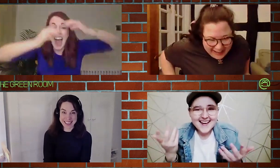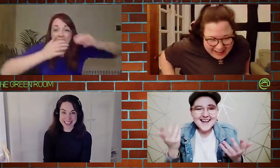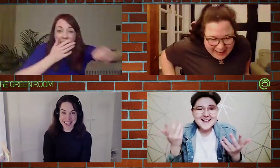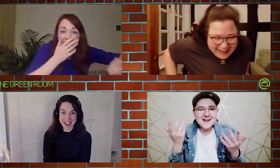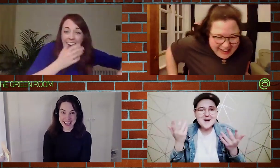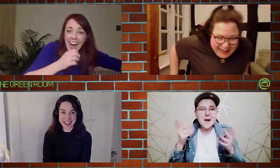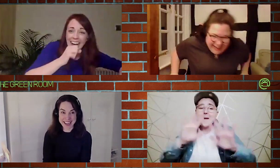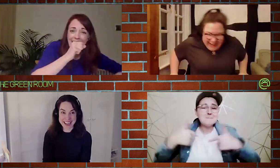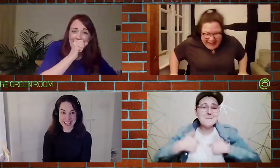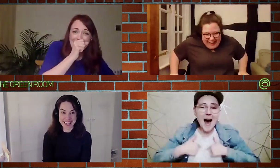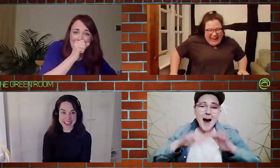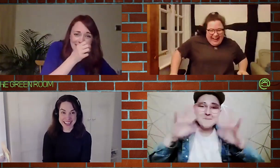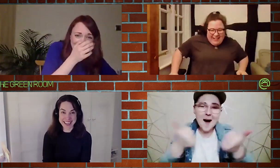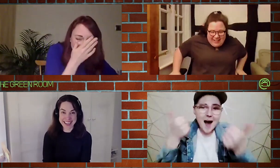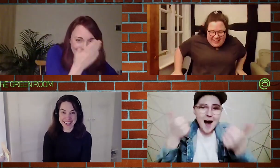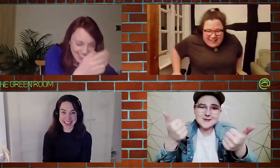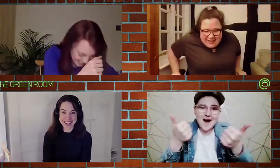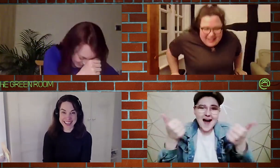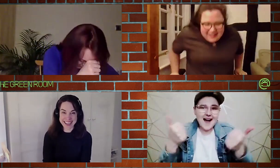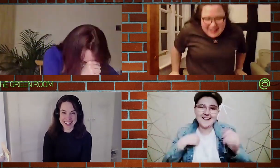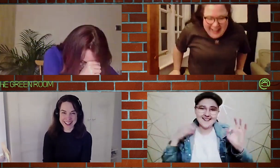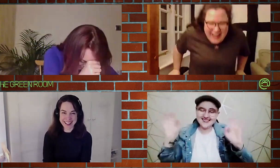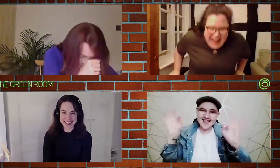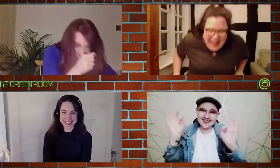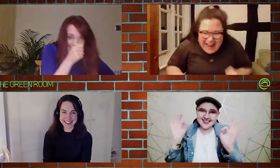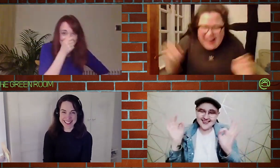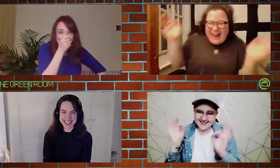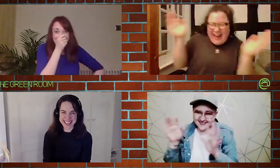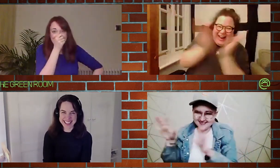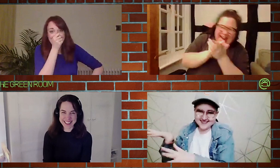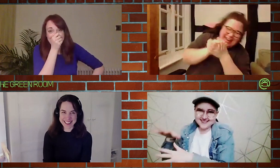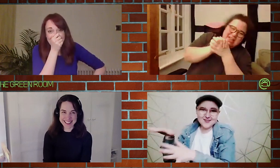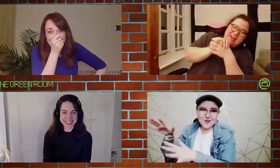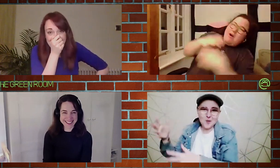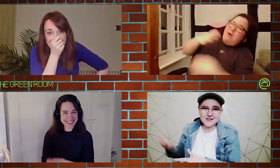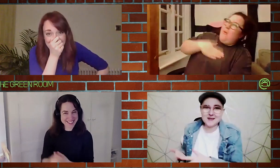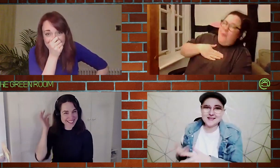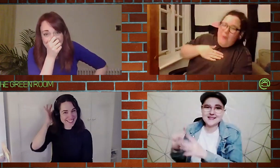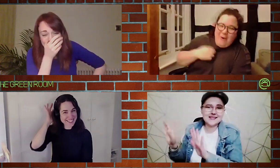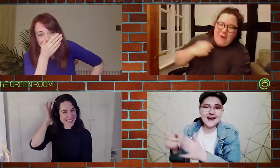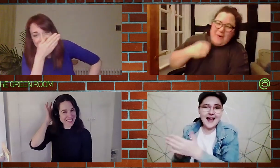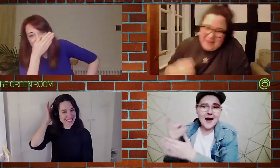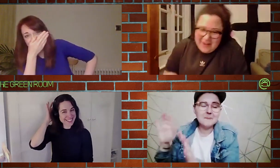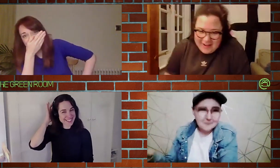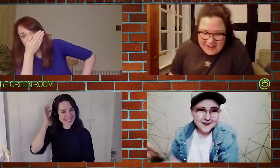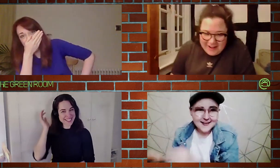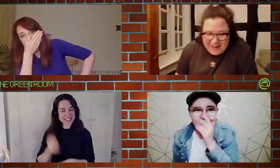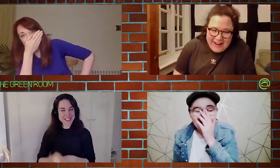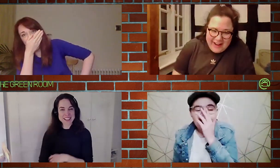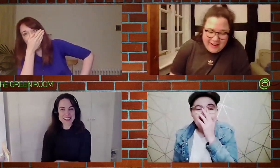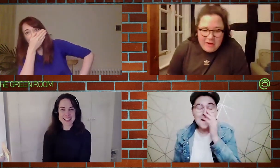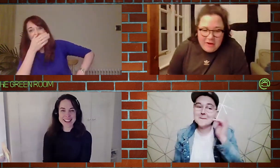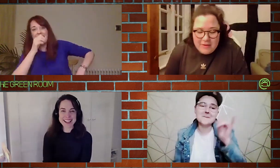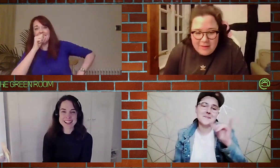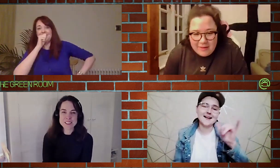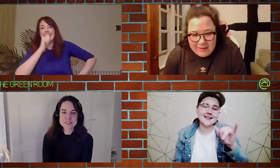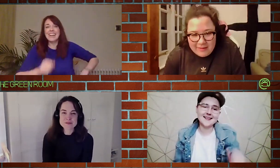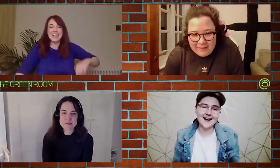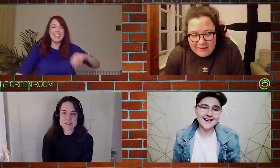never thought about that. And that was fine. I'm relieved to say. I was fine it. It didn't cause me any serious